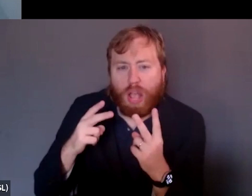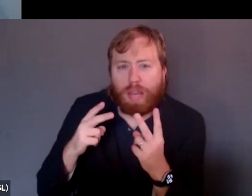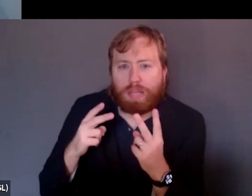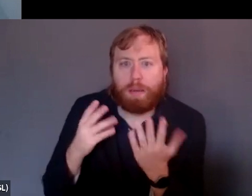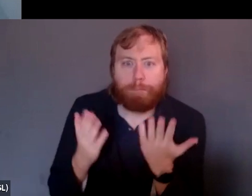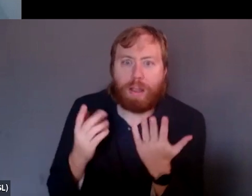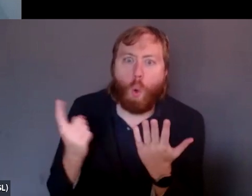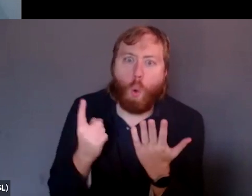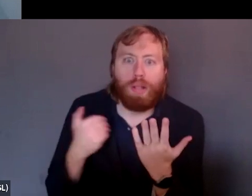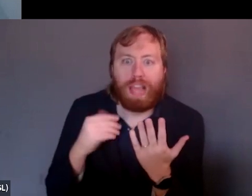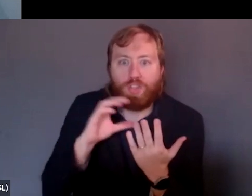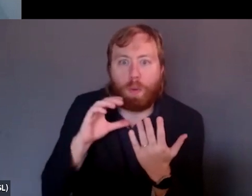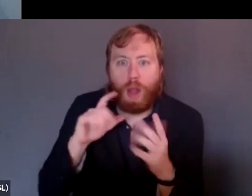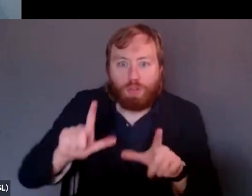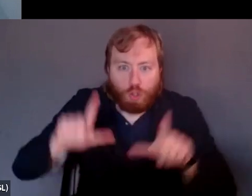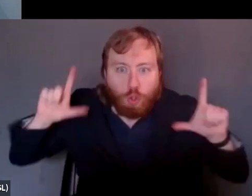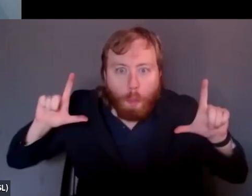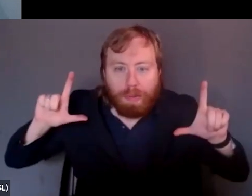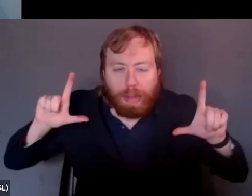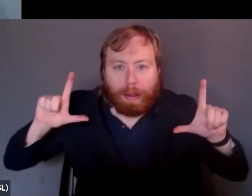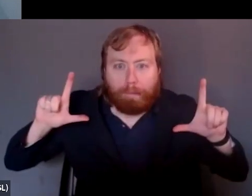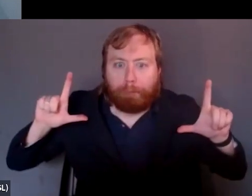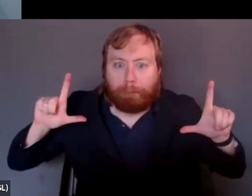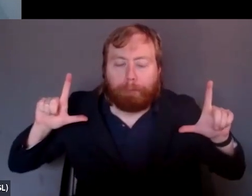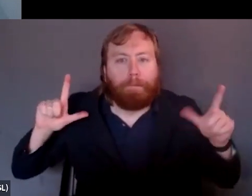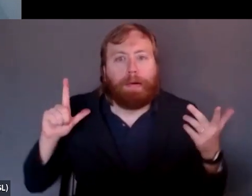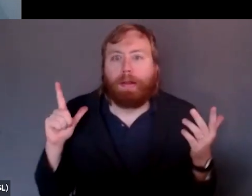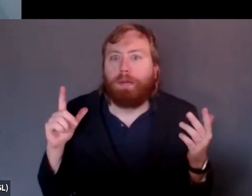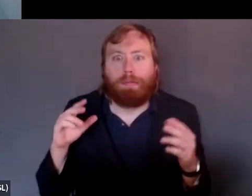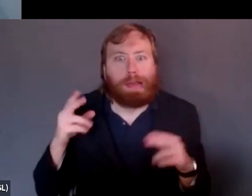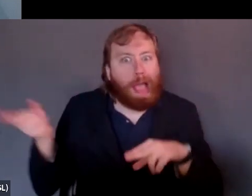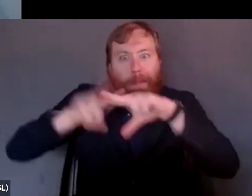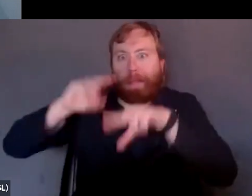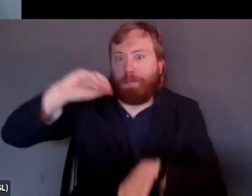and so they might actually be getting the mobile menu on a desktop computer.